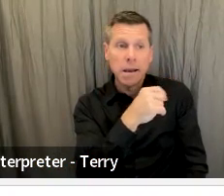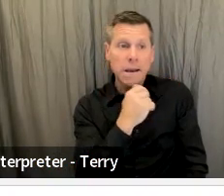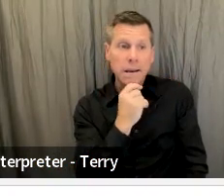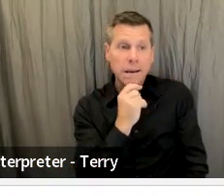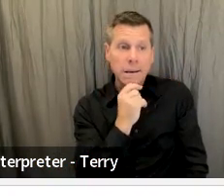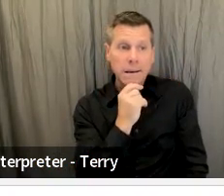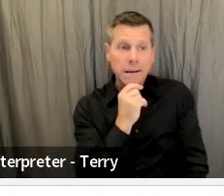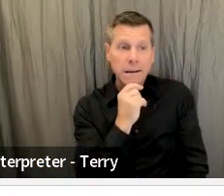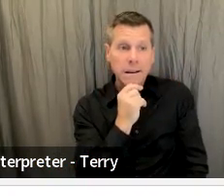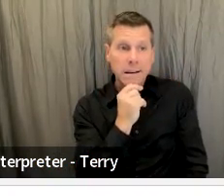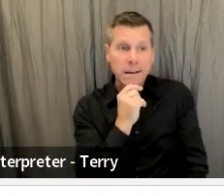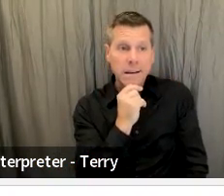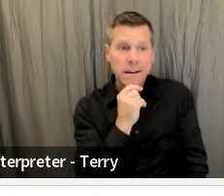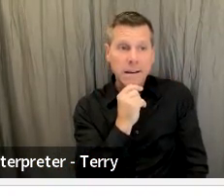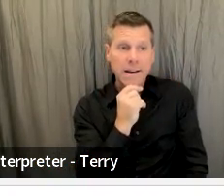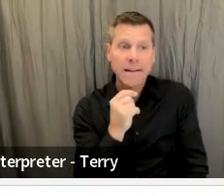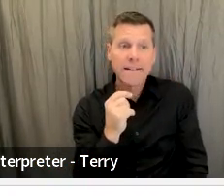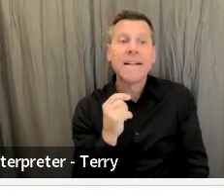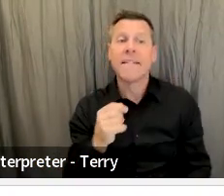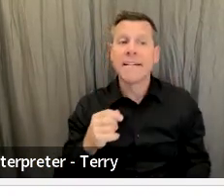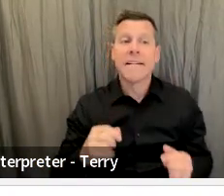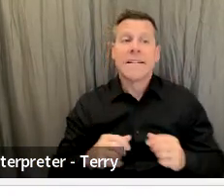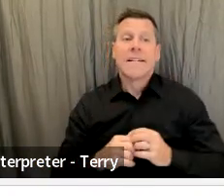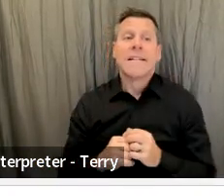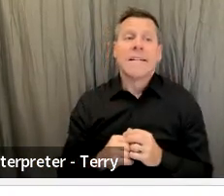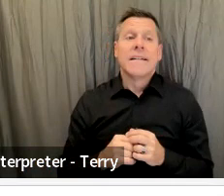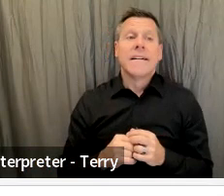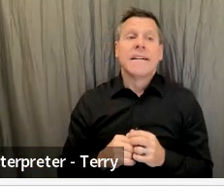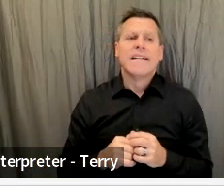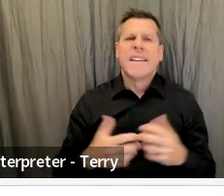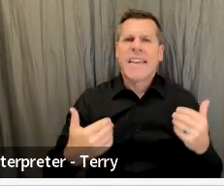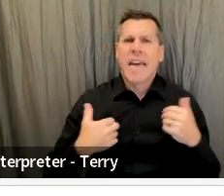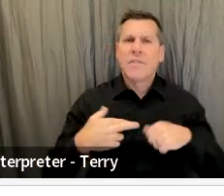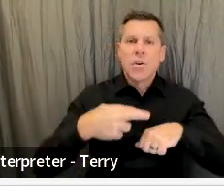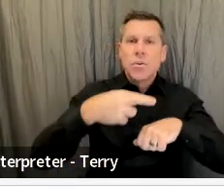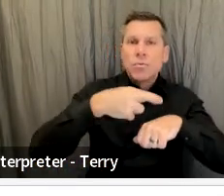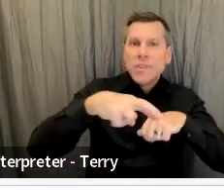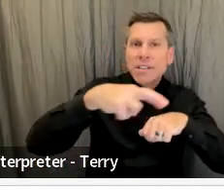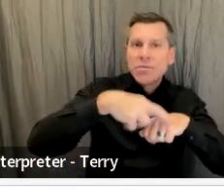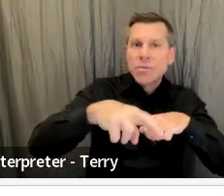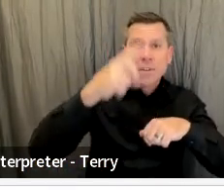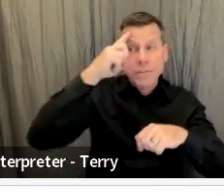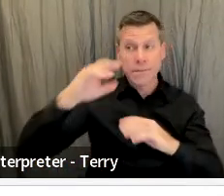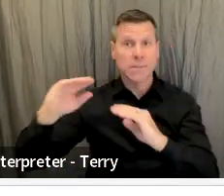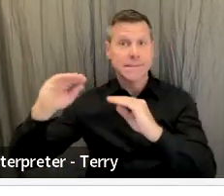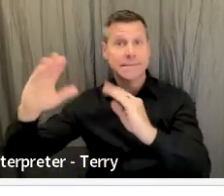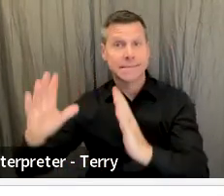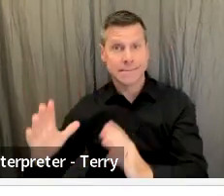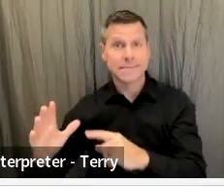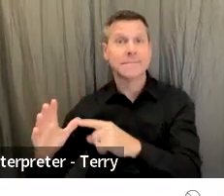So what we have are bunch of resources for instructors